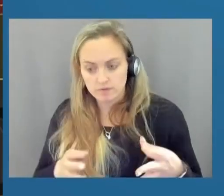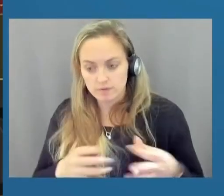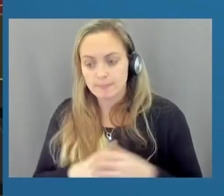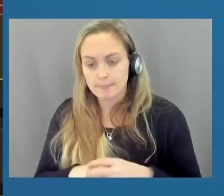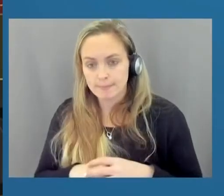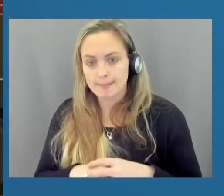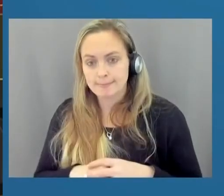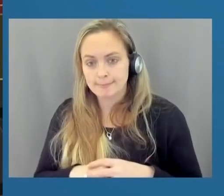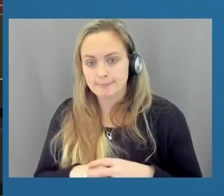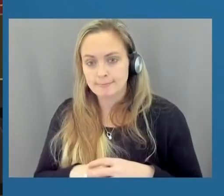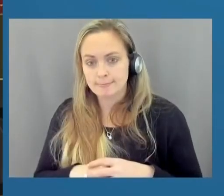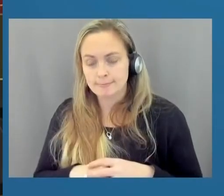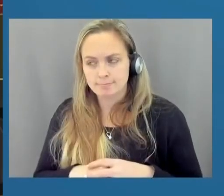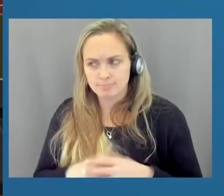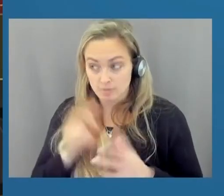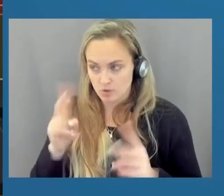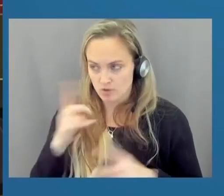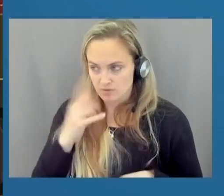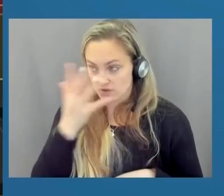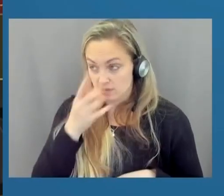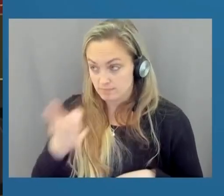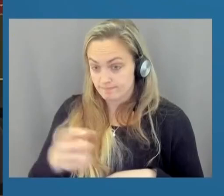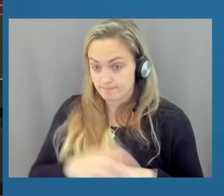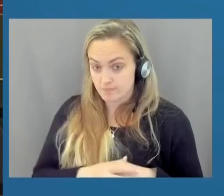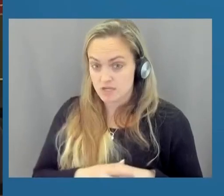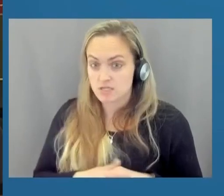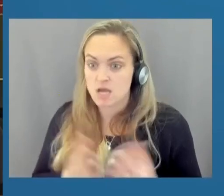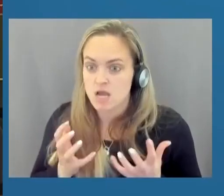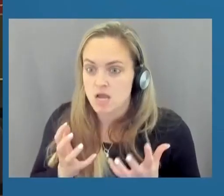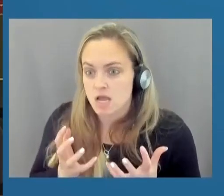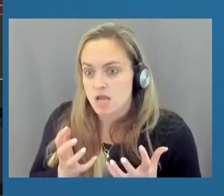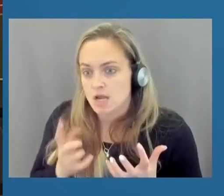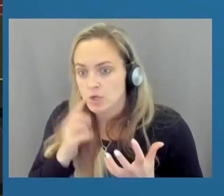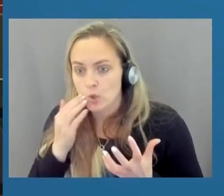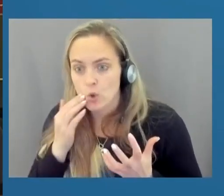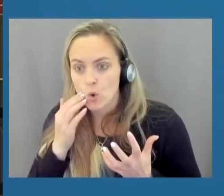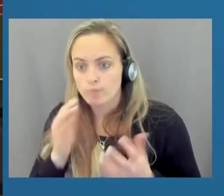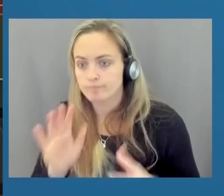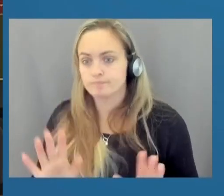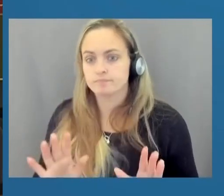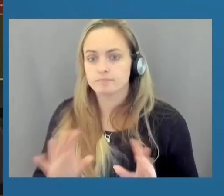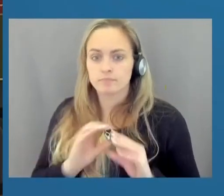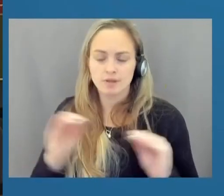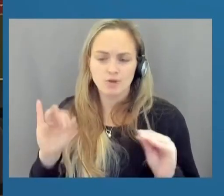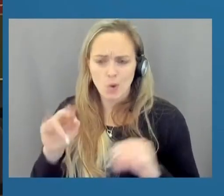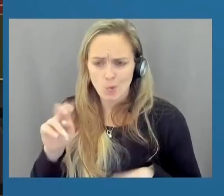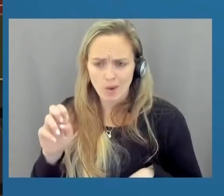You can't wait. Look at his face. He's he's like. No income tax increases. In fact,